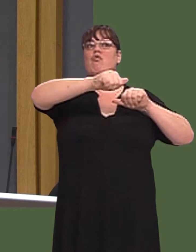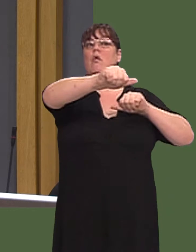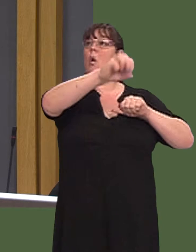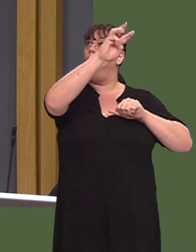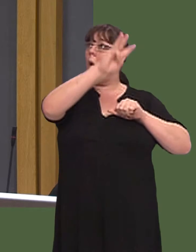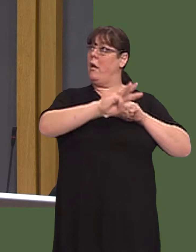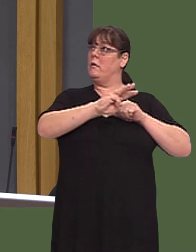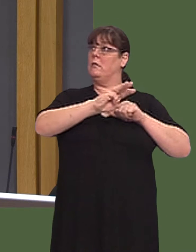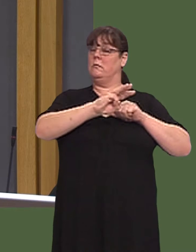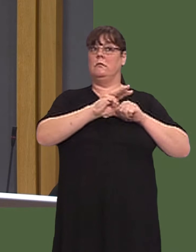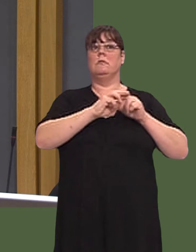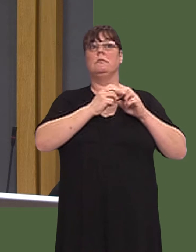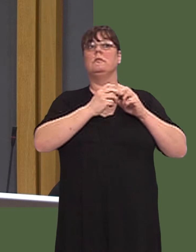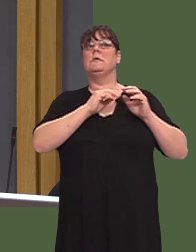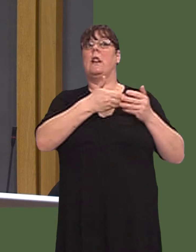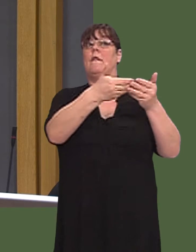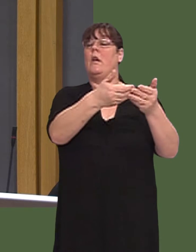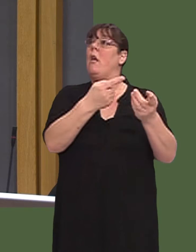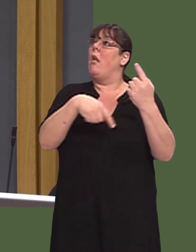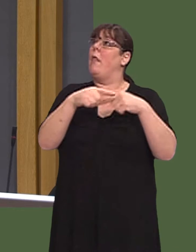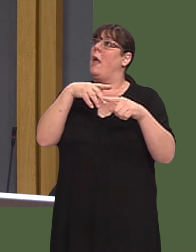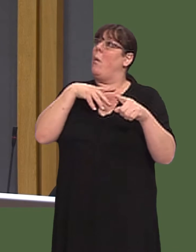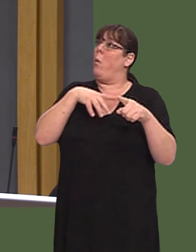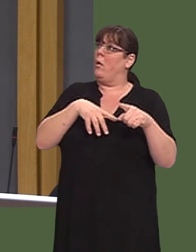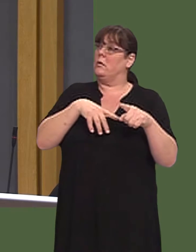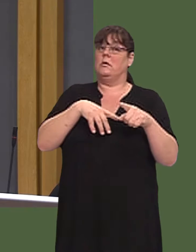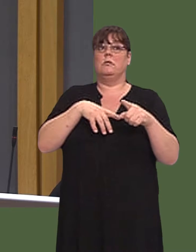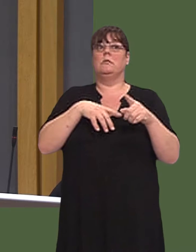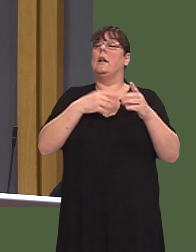for developing a specific economic development strategy for rural Wales.